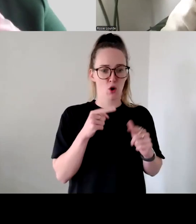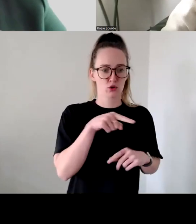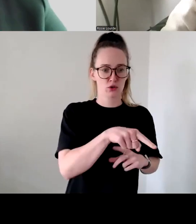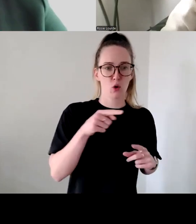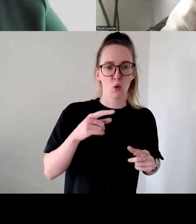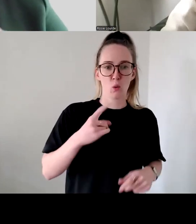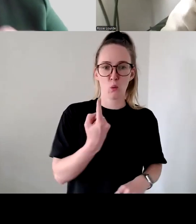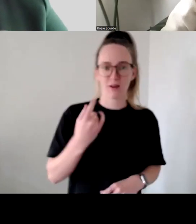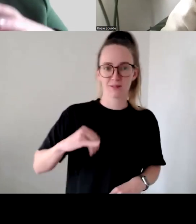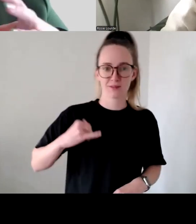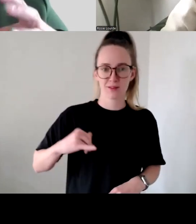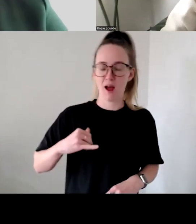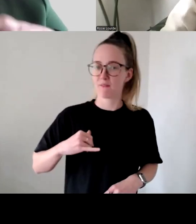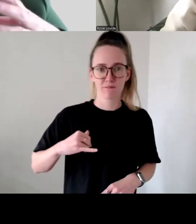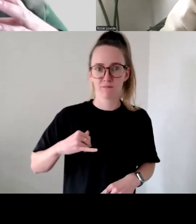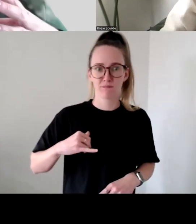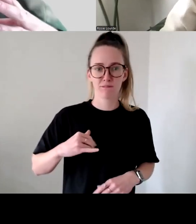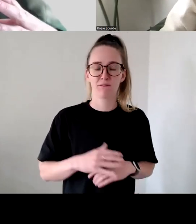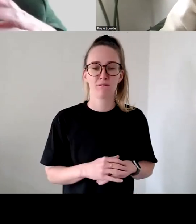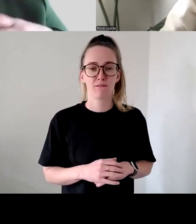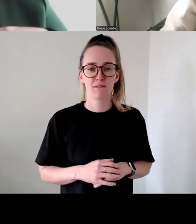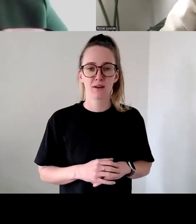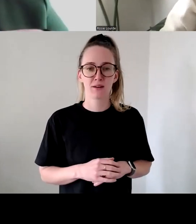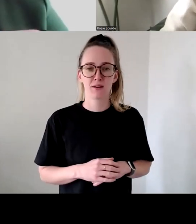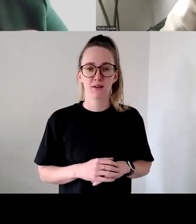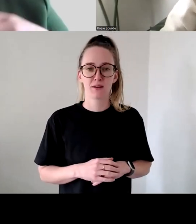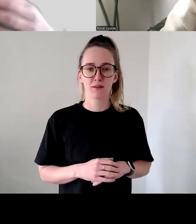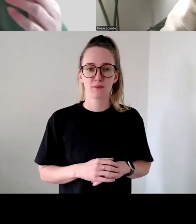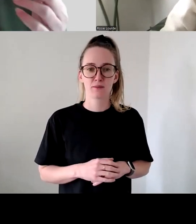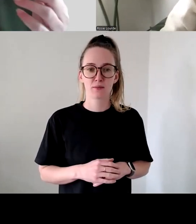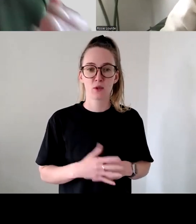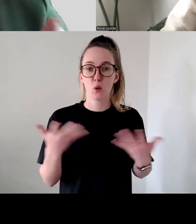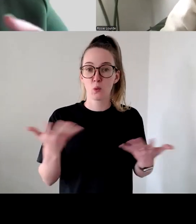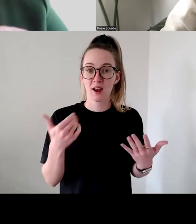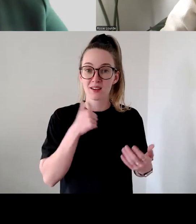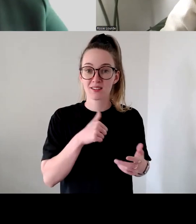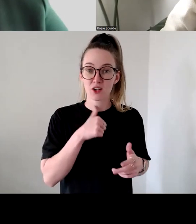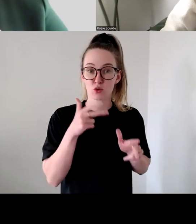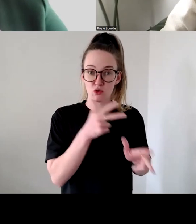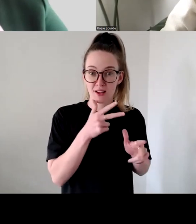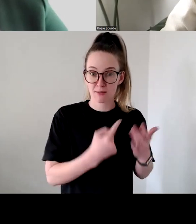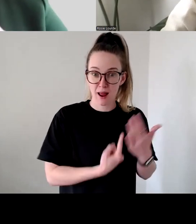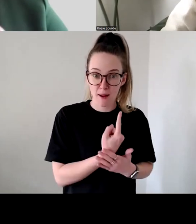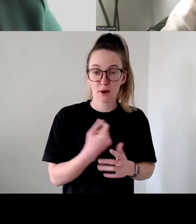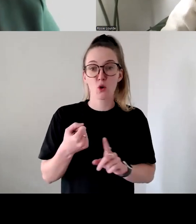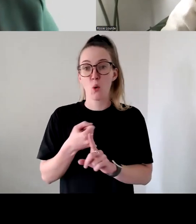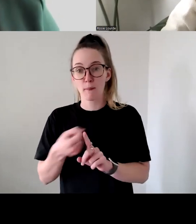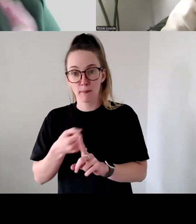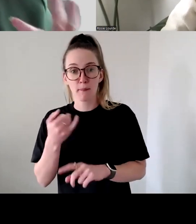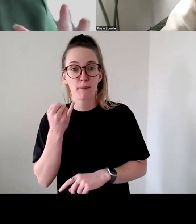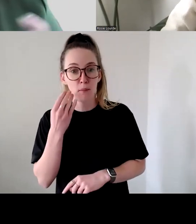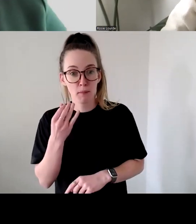anymore. The places where sexual harassment can occur, bullying can occur, can be broader.